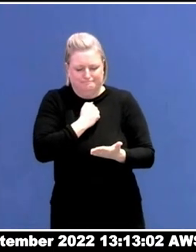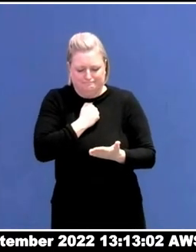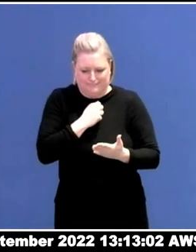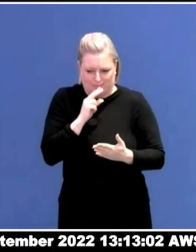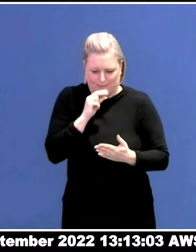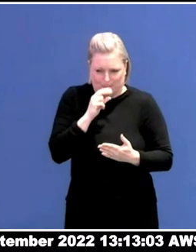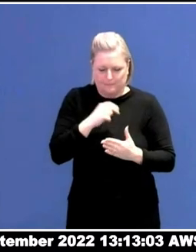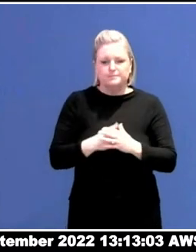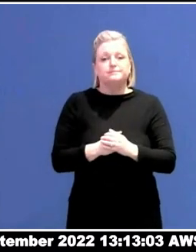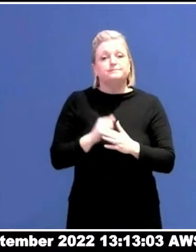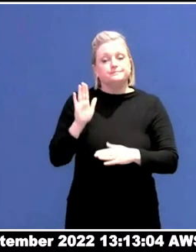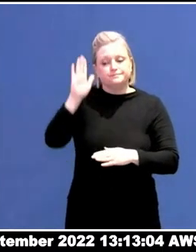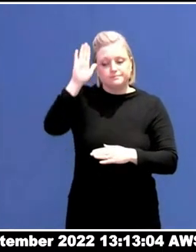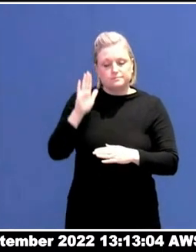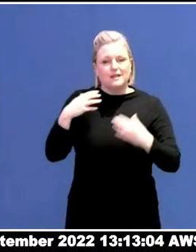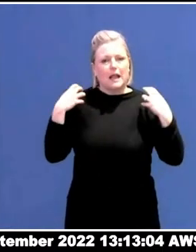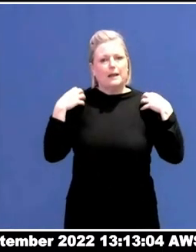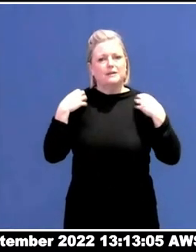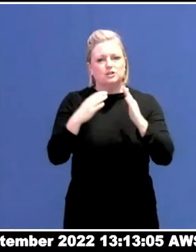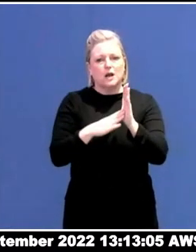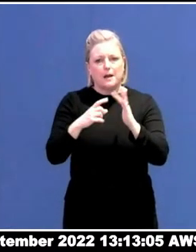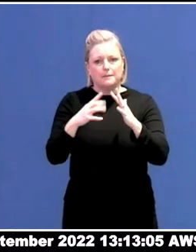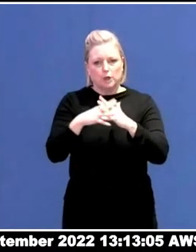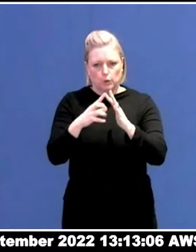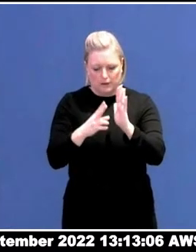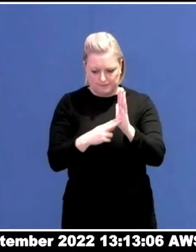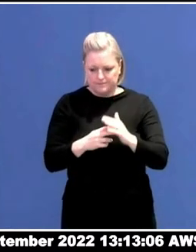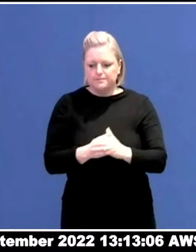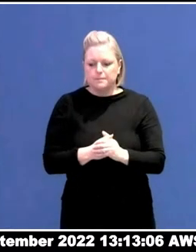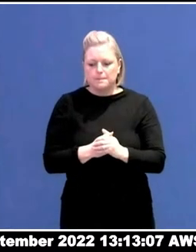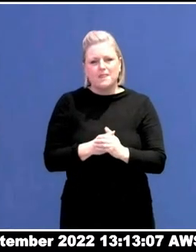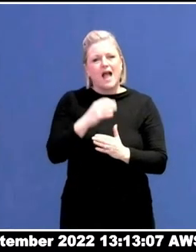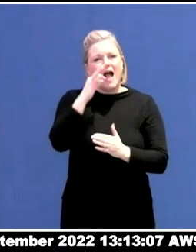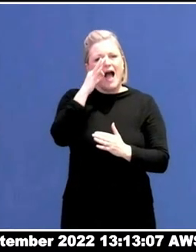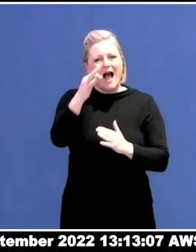COMMISSIONER McEWIN: Mr Griffin, sorry, can I just ask, decarceration, that's a very broad